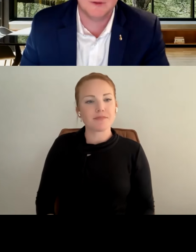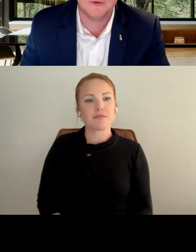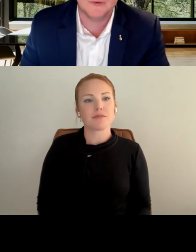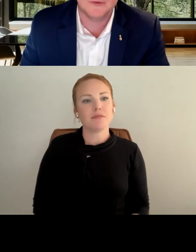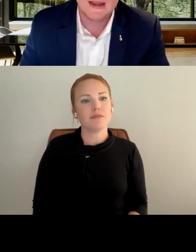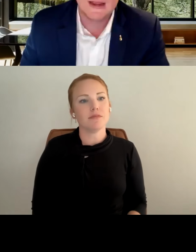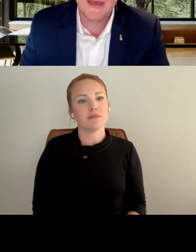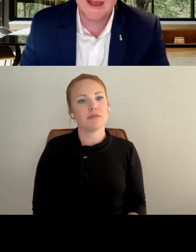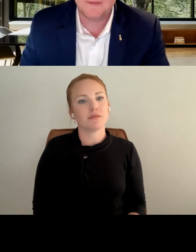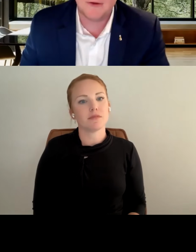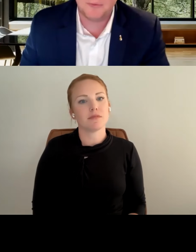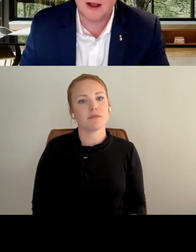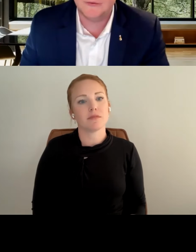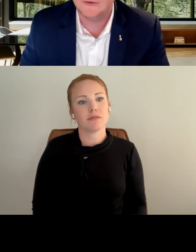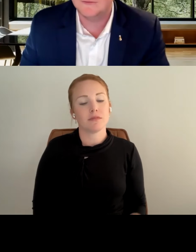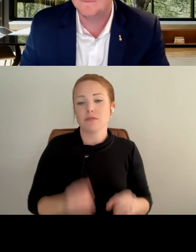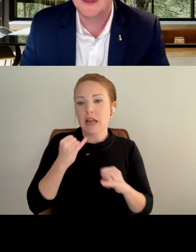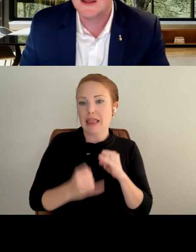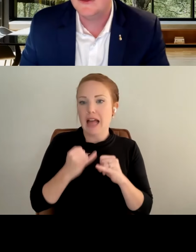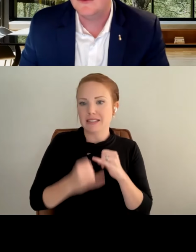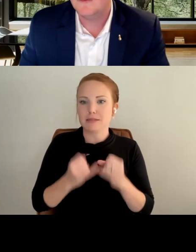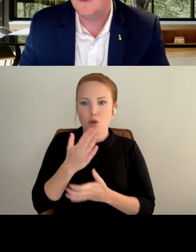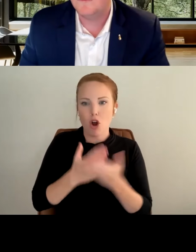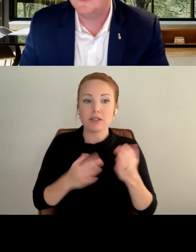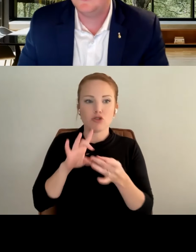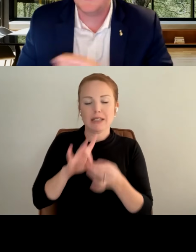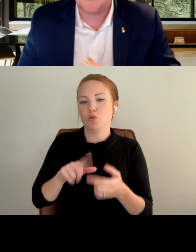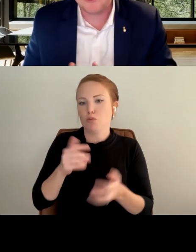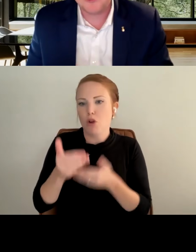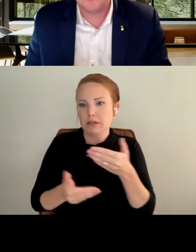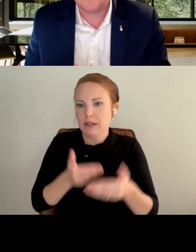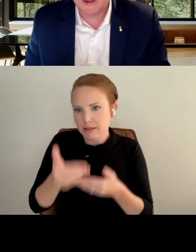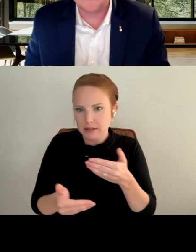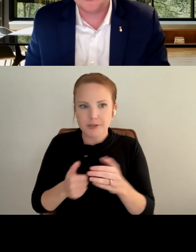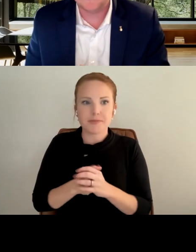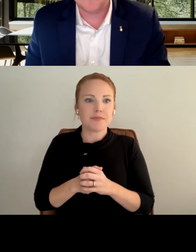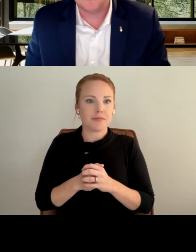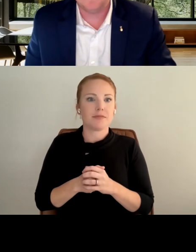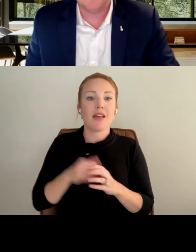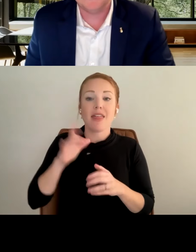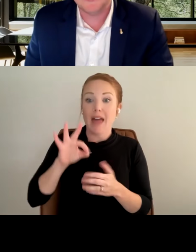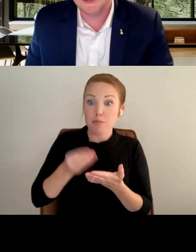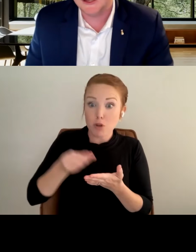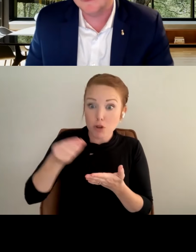to address and that's about process. This is where that procure access comes in from Disability:IN.